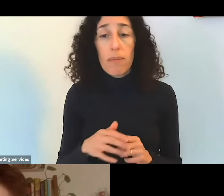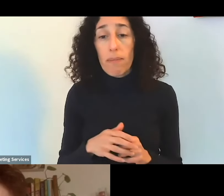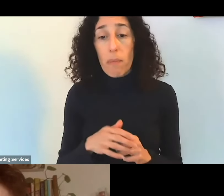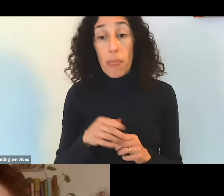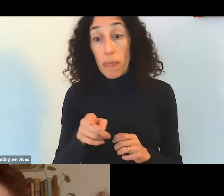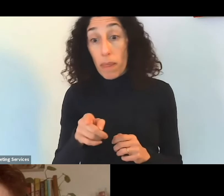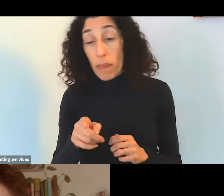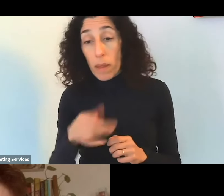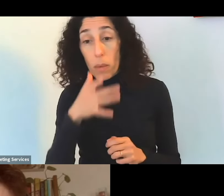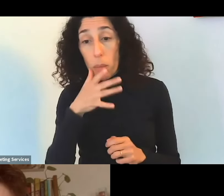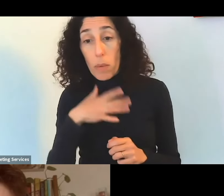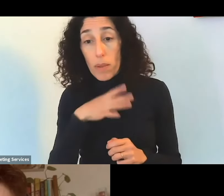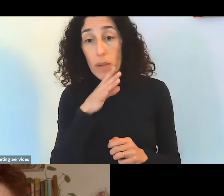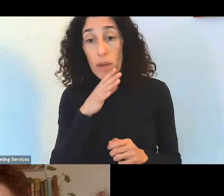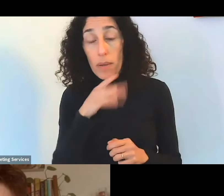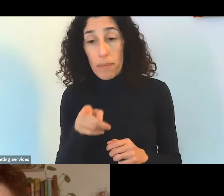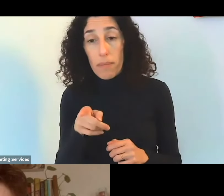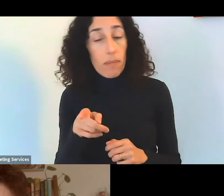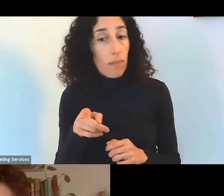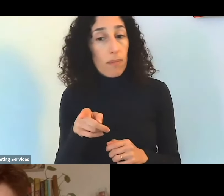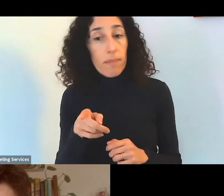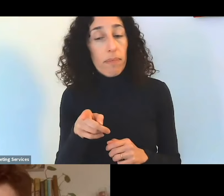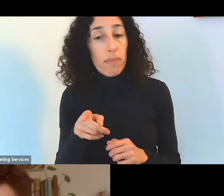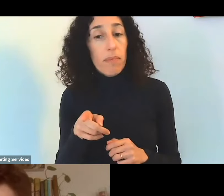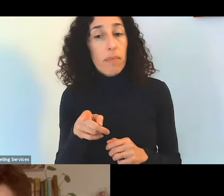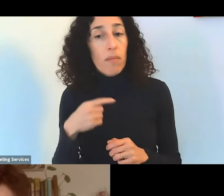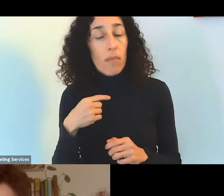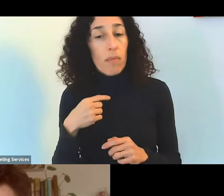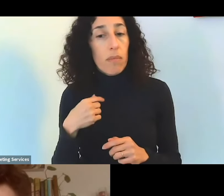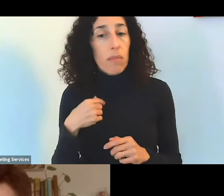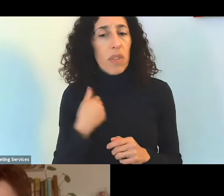I do have a provider and he and I are trying to figure out which one and it would be a big help if we got the ingredients. Thank you. I'll share the ingredients in the chat.